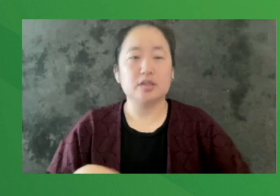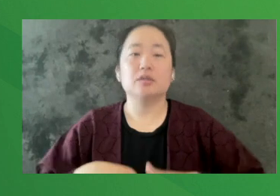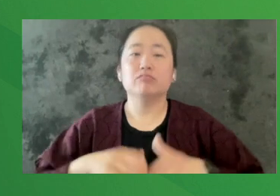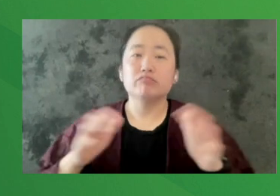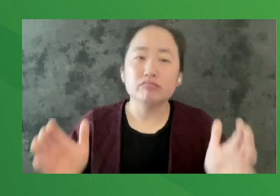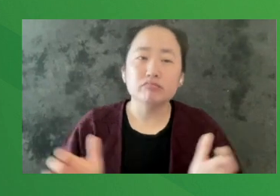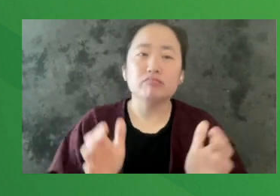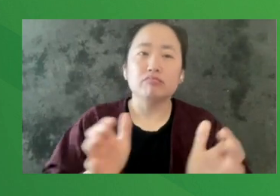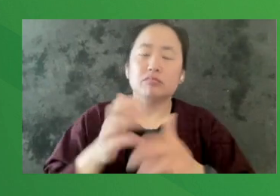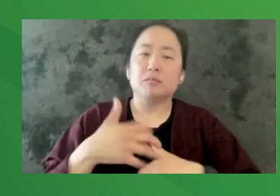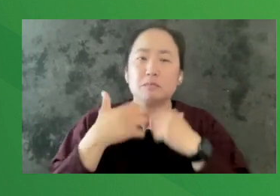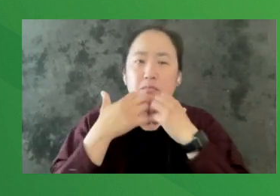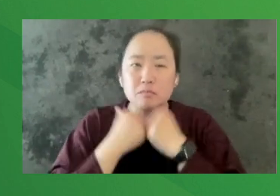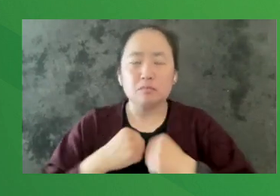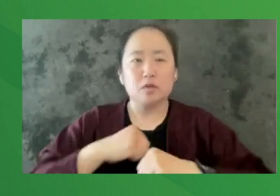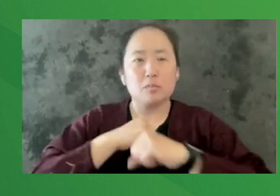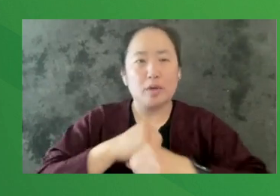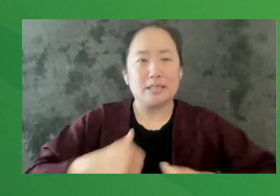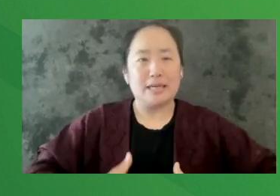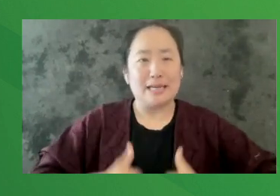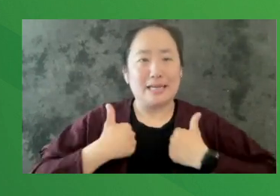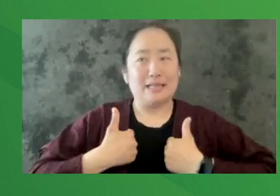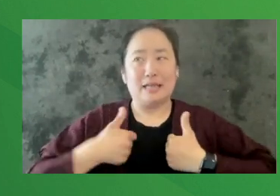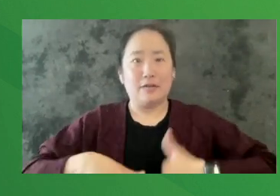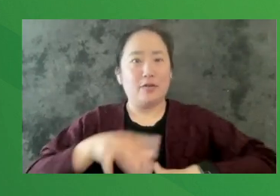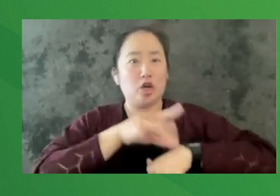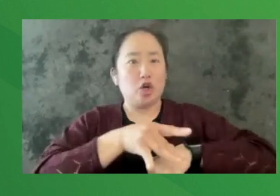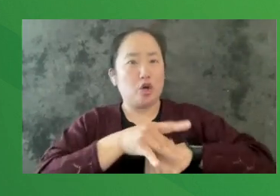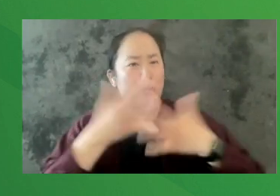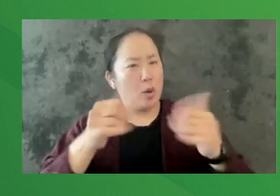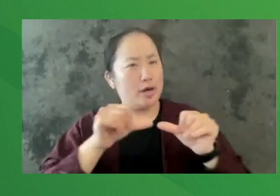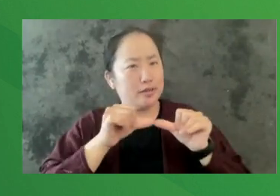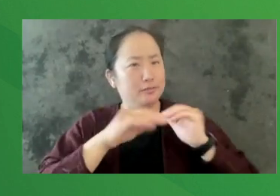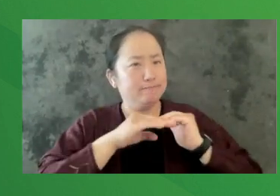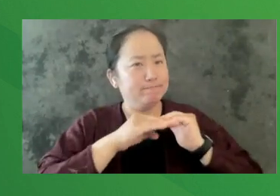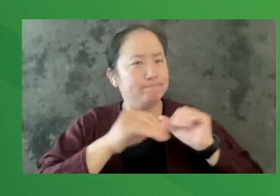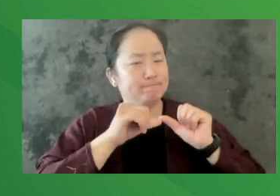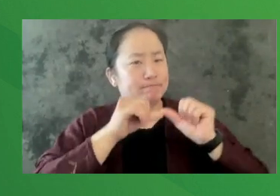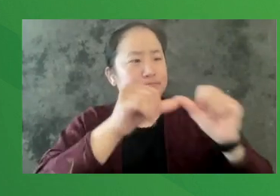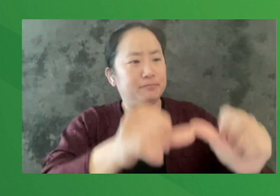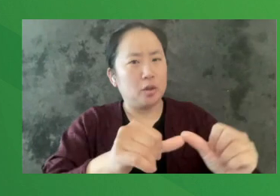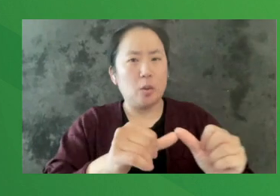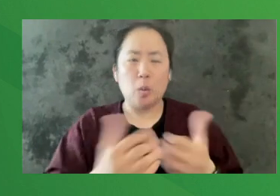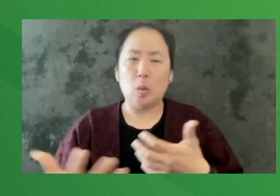is one of the Smithsonian's key areas of research, exhibition, and education. This